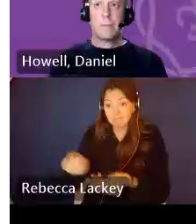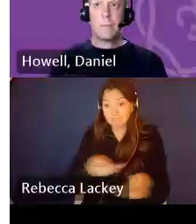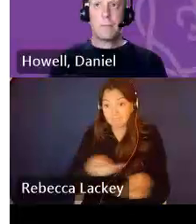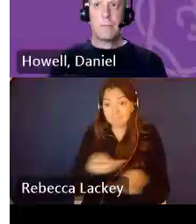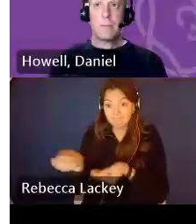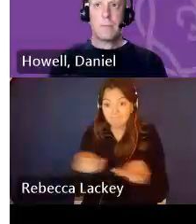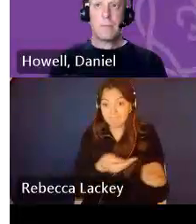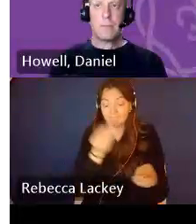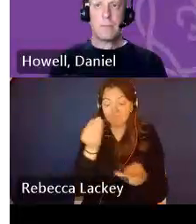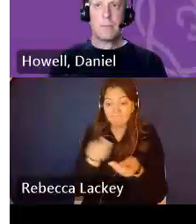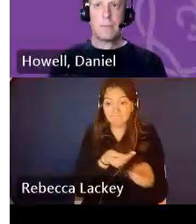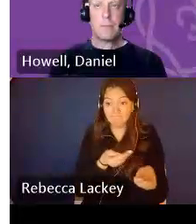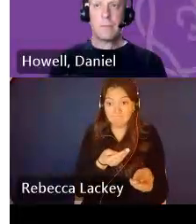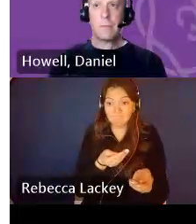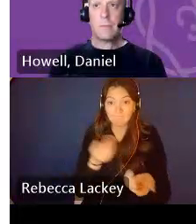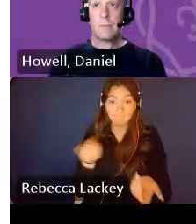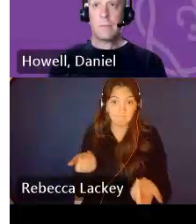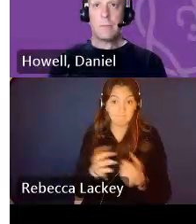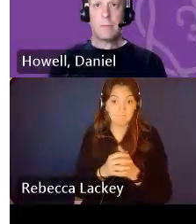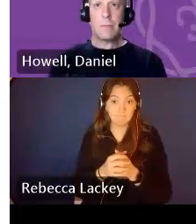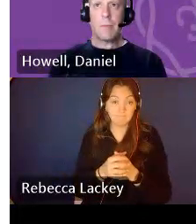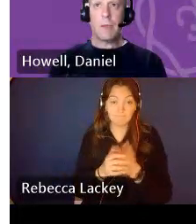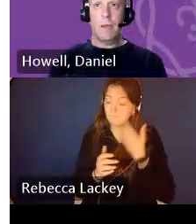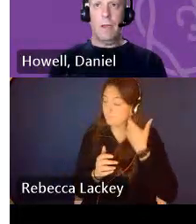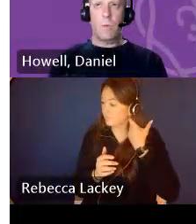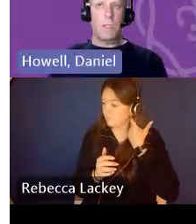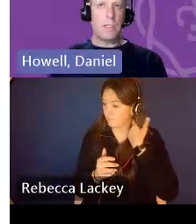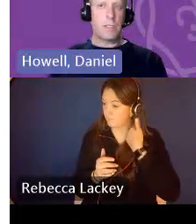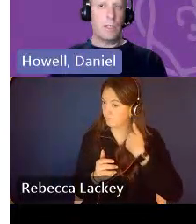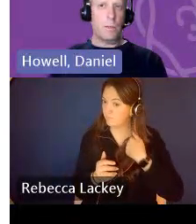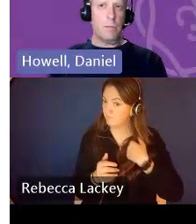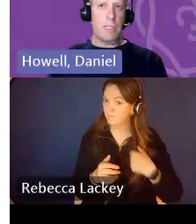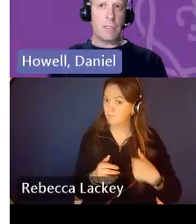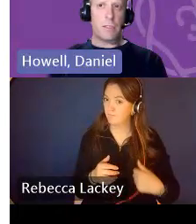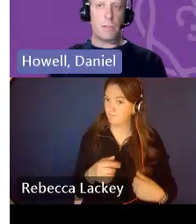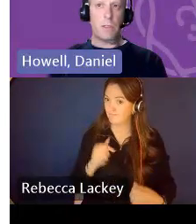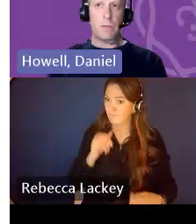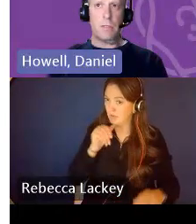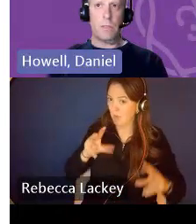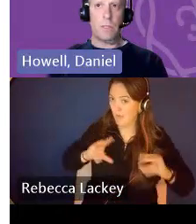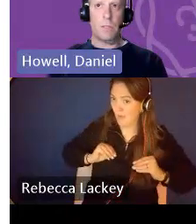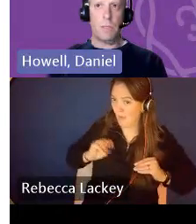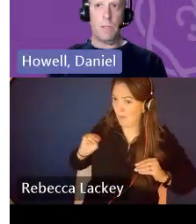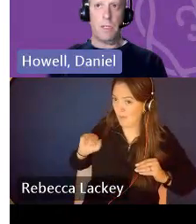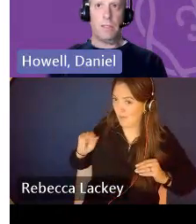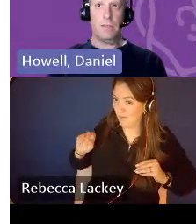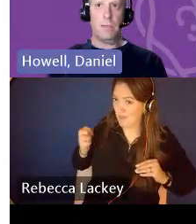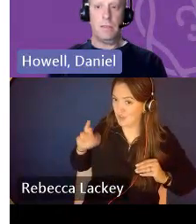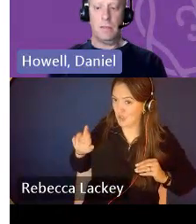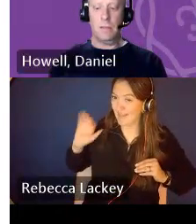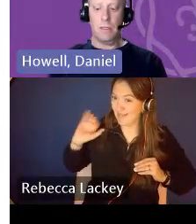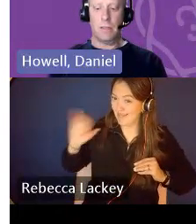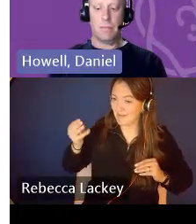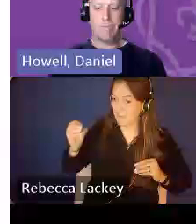to and from Manchester Road? We don't actually own Manchester Road. That would be a MDOT